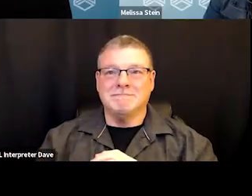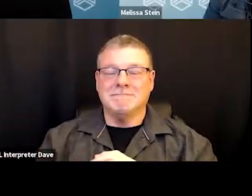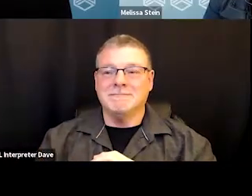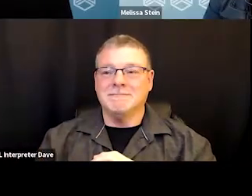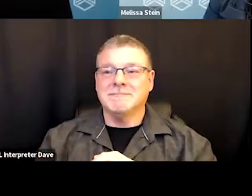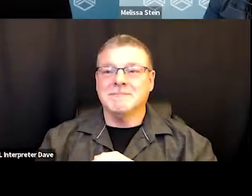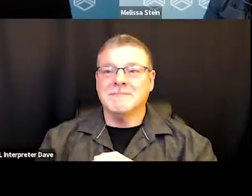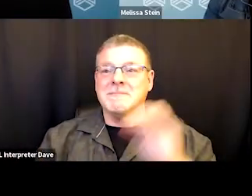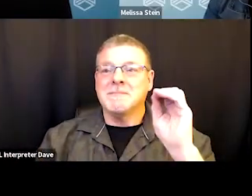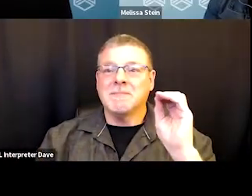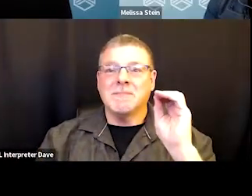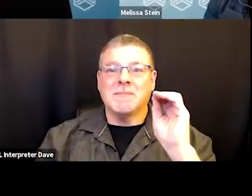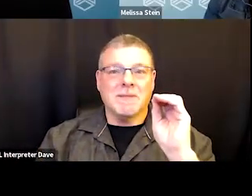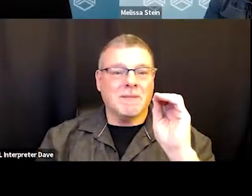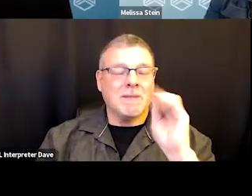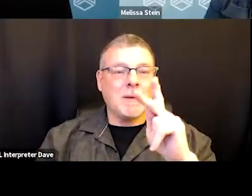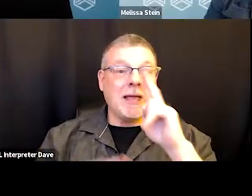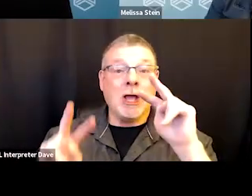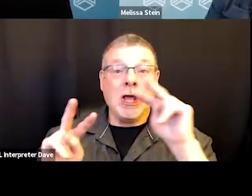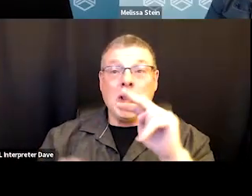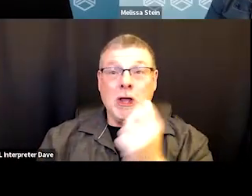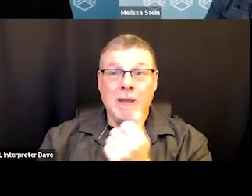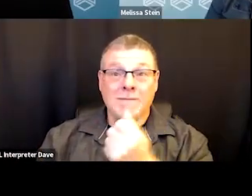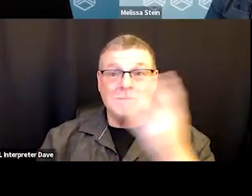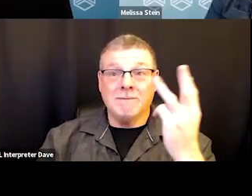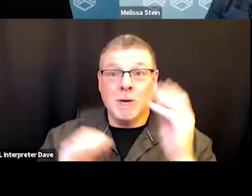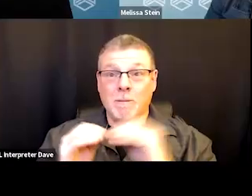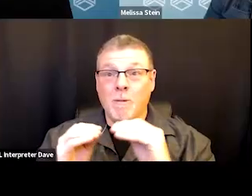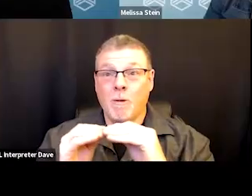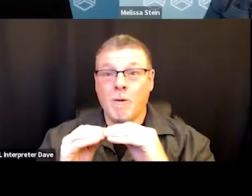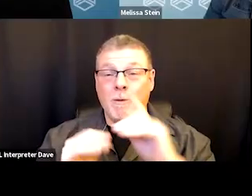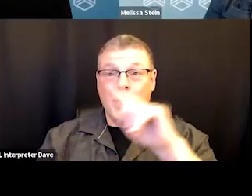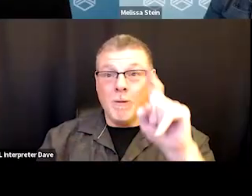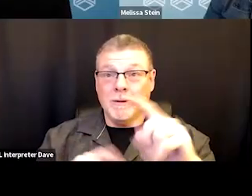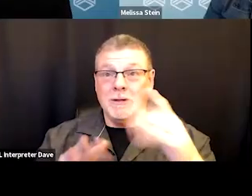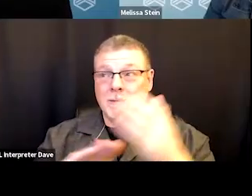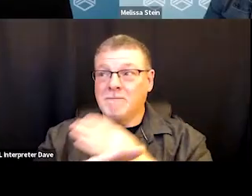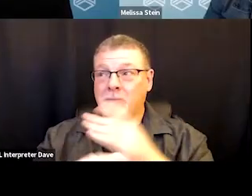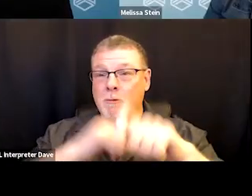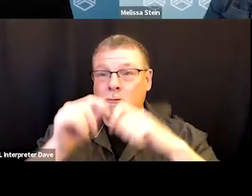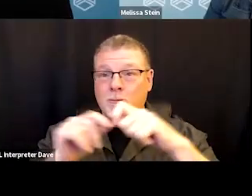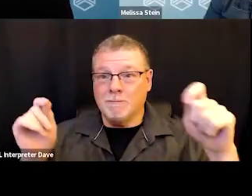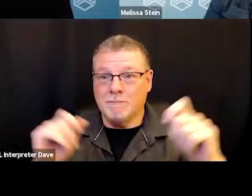Okay, let's take a look at a few more questions before we start to wrap up. Let's see.